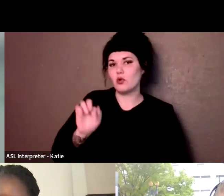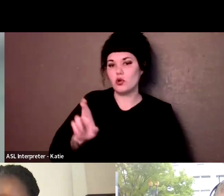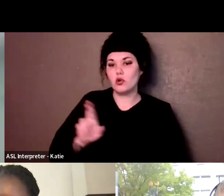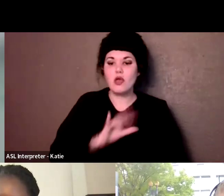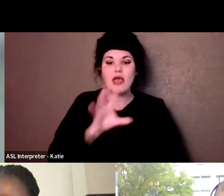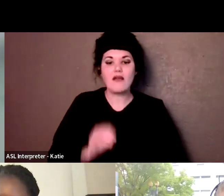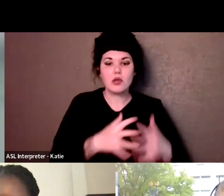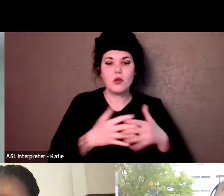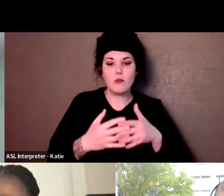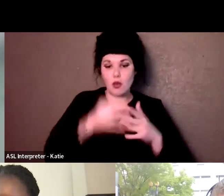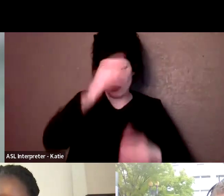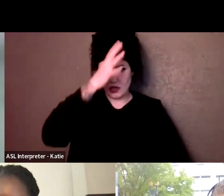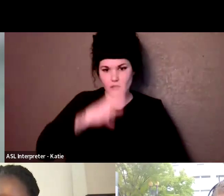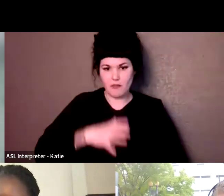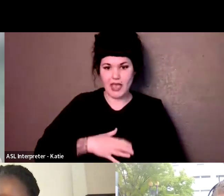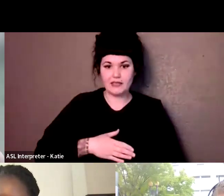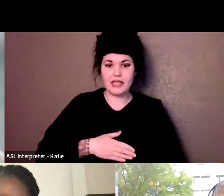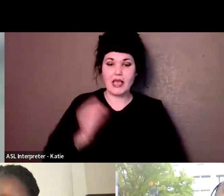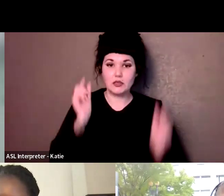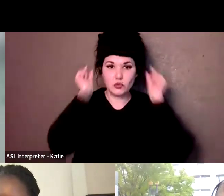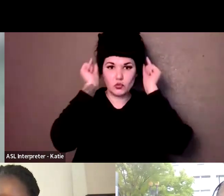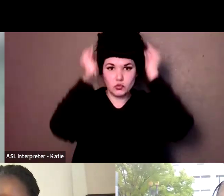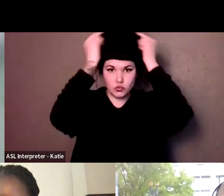hair, short, brown beard, wearing a black Nike hoodie. I'm not as fancy as rest